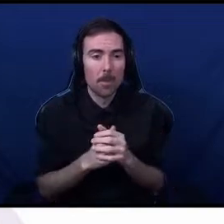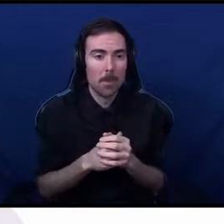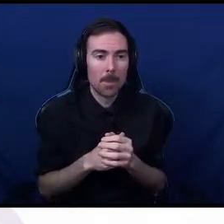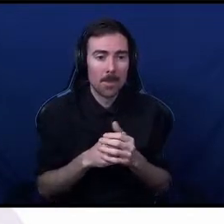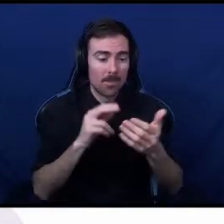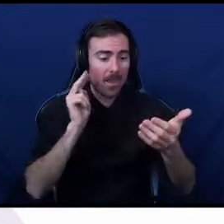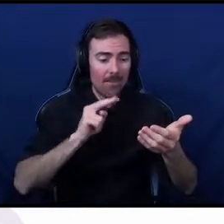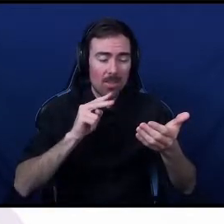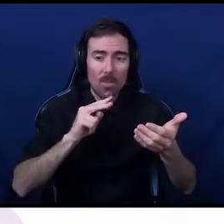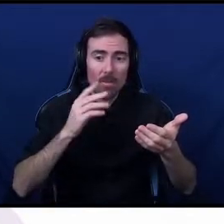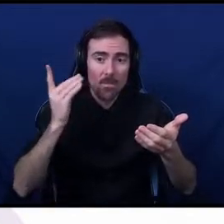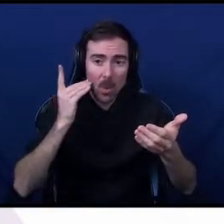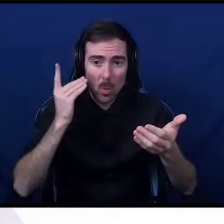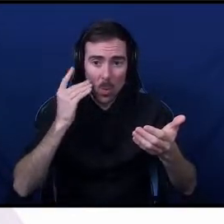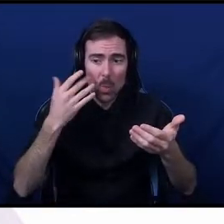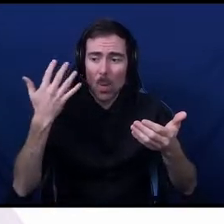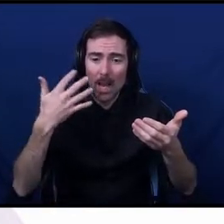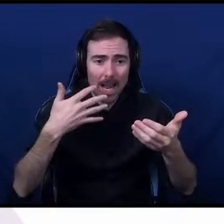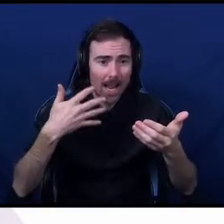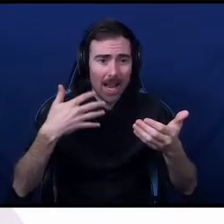at this little device that we pick up somewhere between kind